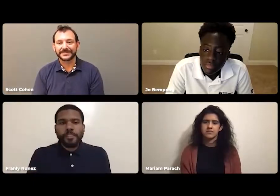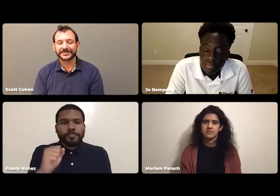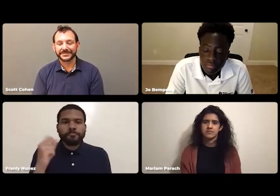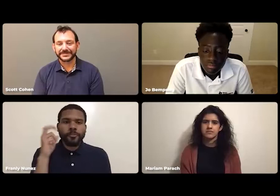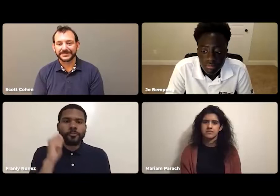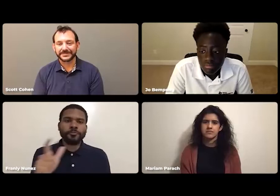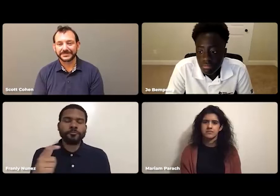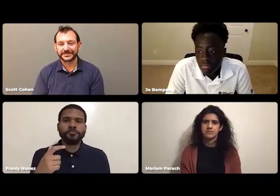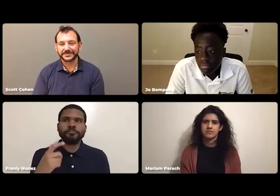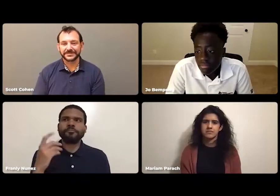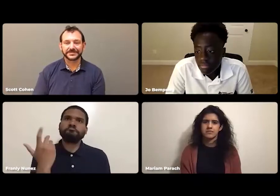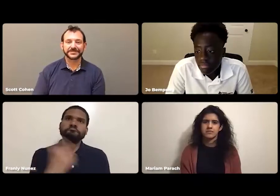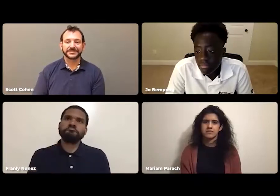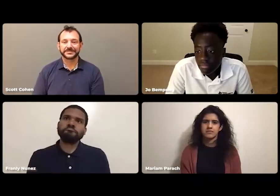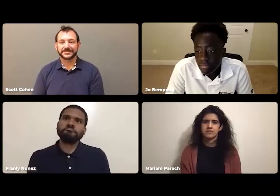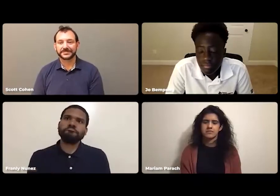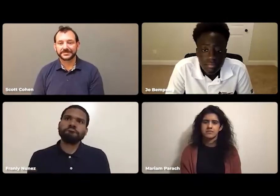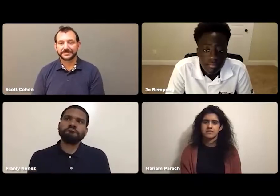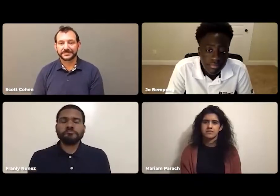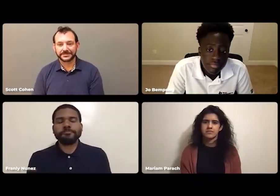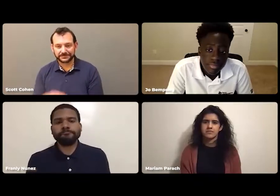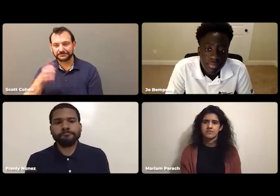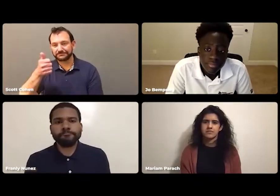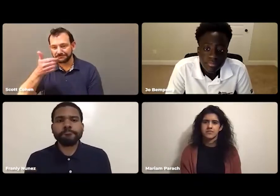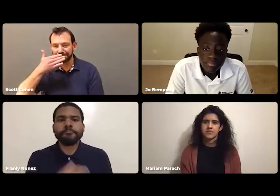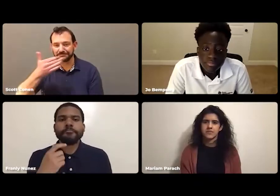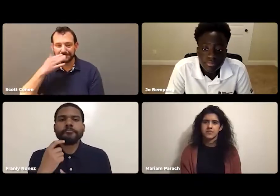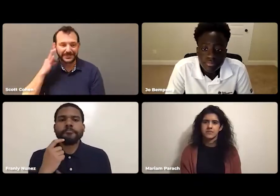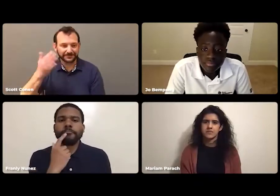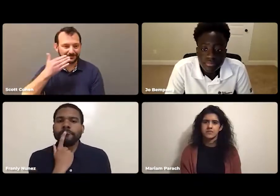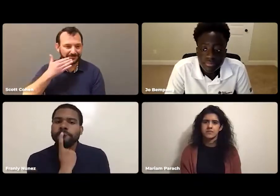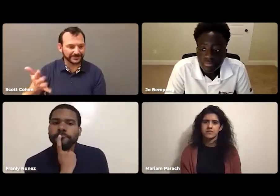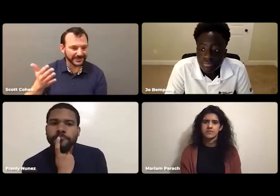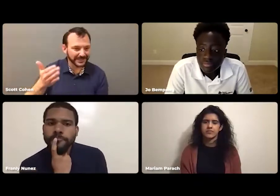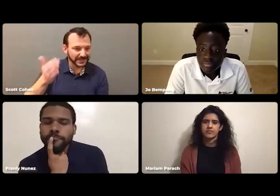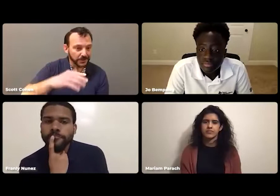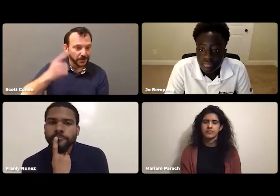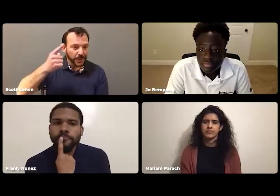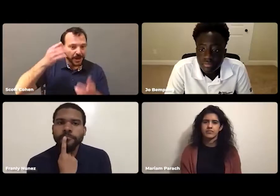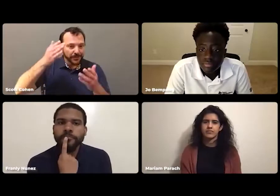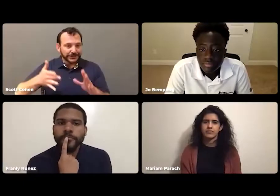It's a good start. I don't know if I've seen that sign used anywhere else.